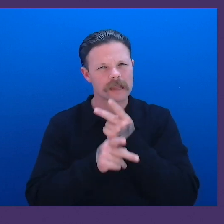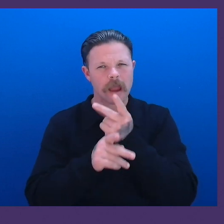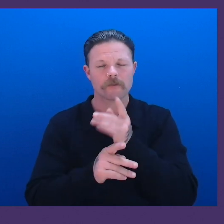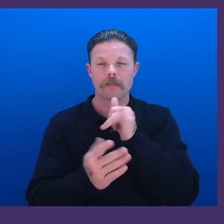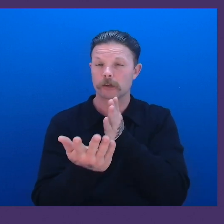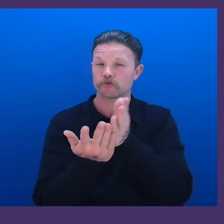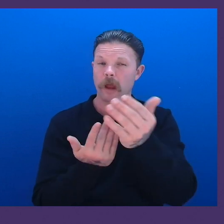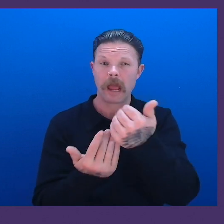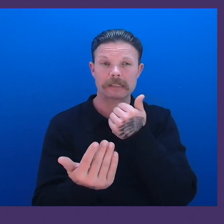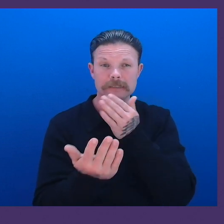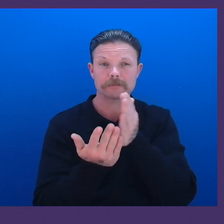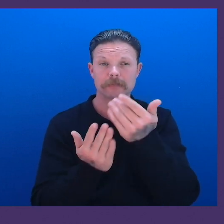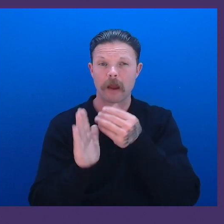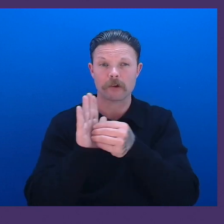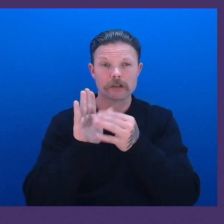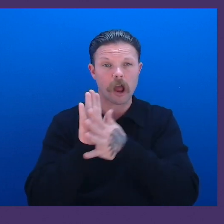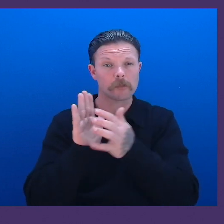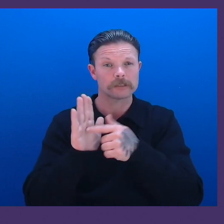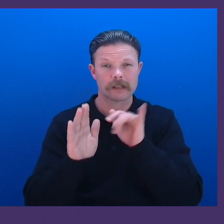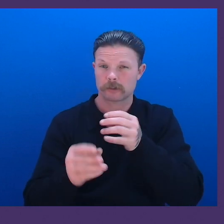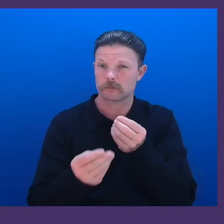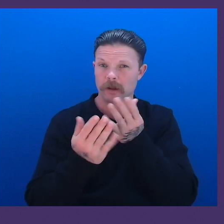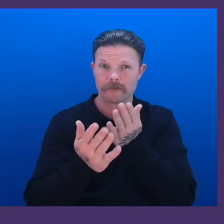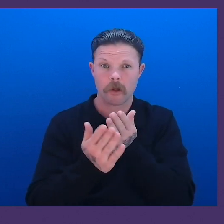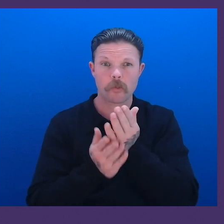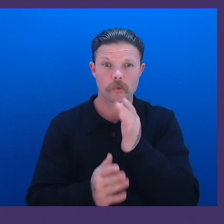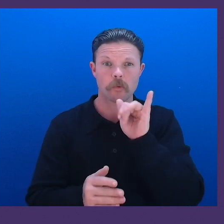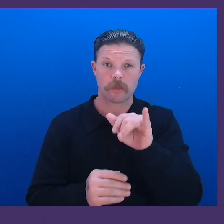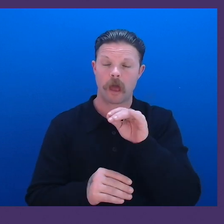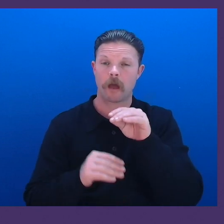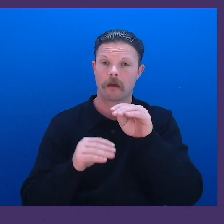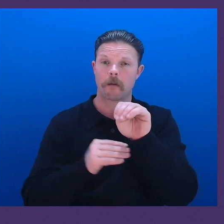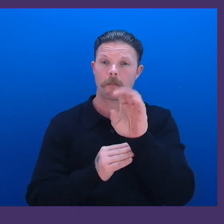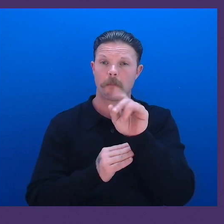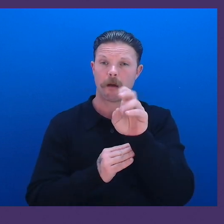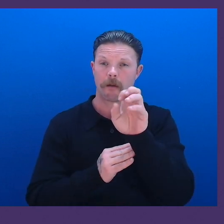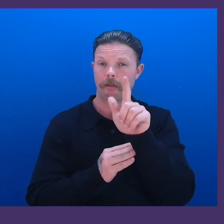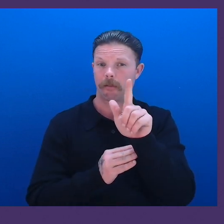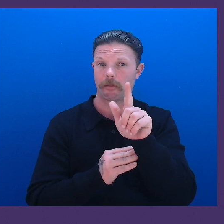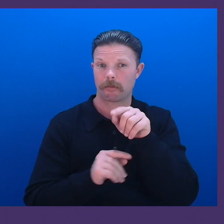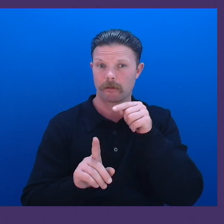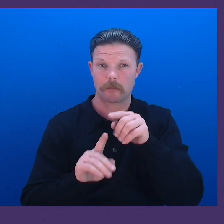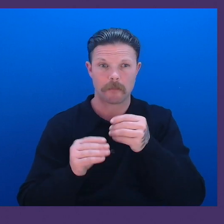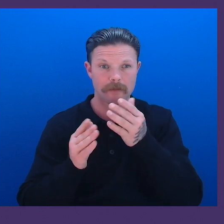That way you can ensure that you're familiar with the model and its limitations and if there are any risks.